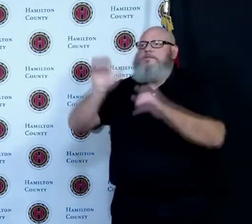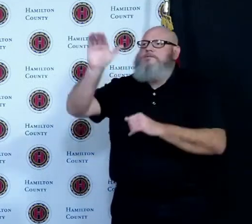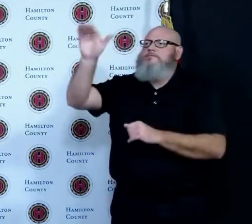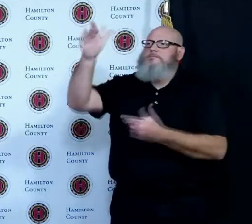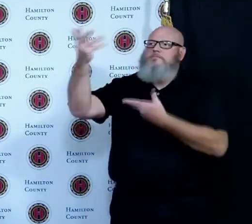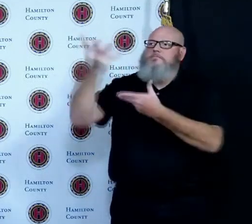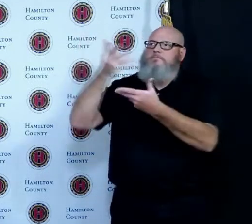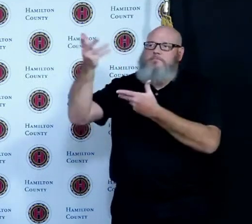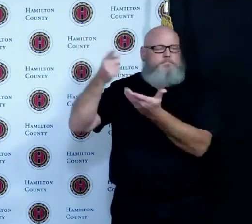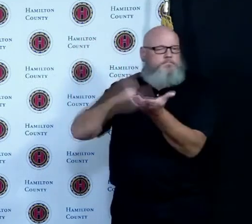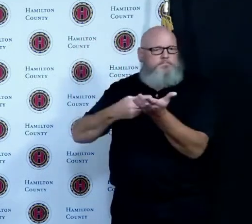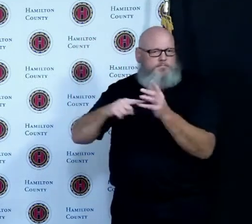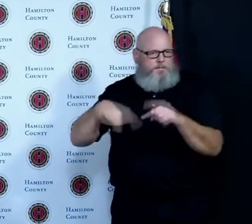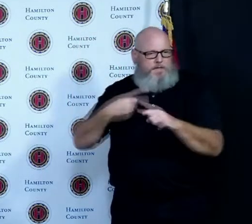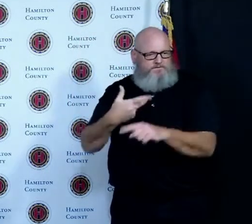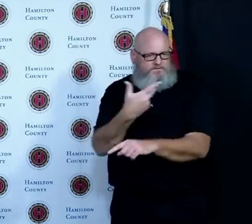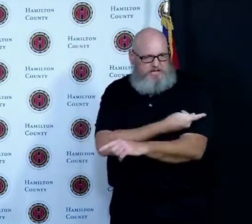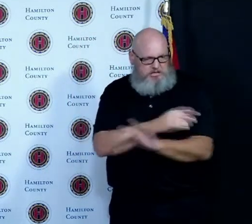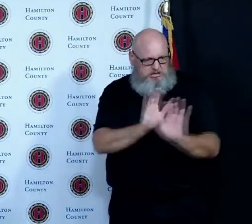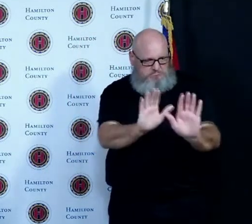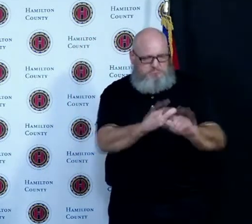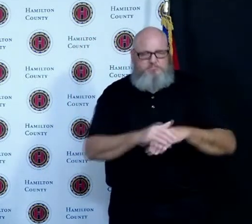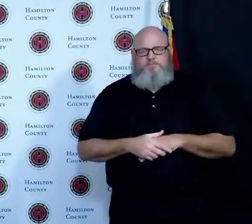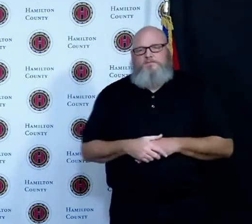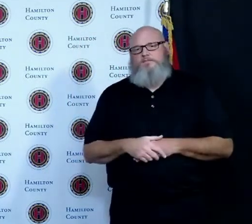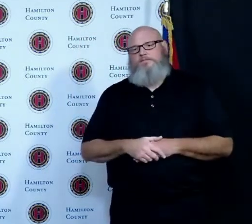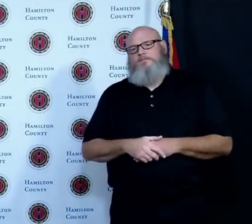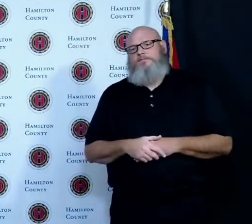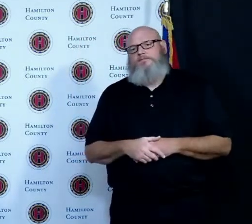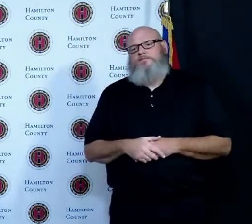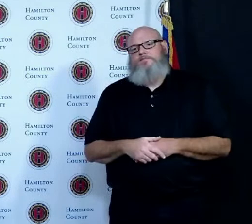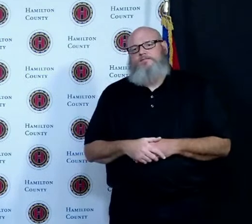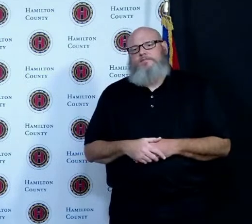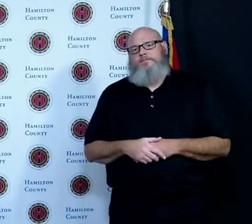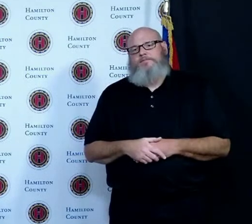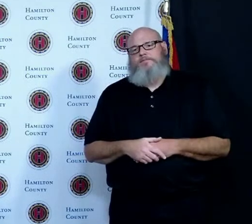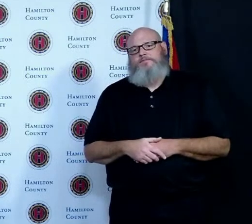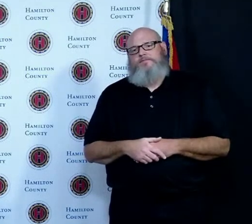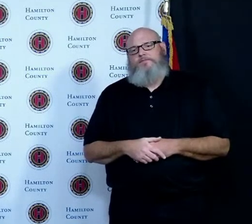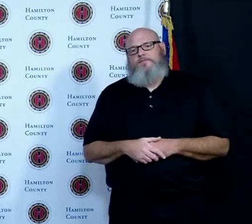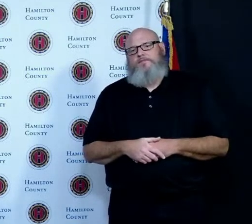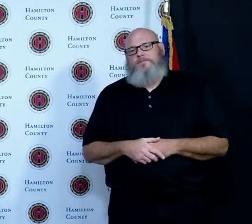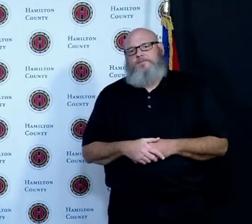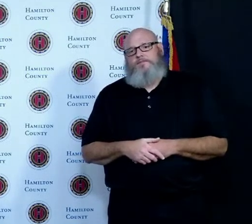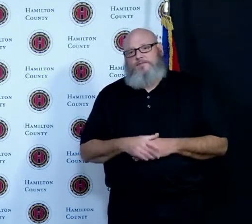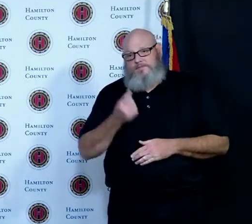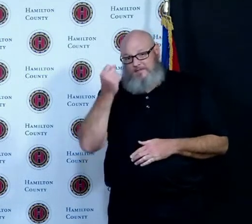ago yesterday okay and then why don't we go and if I could sorry other reporters let me just